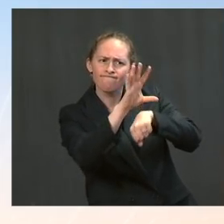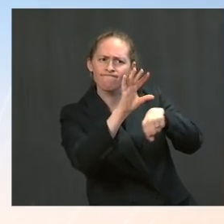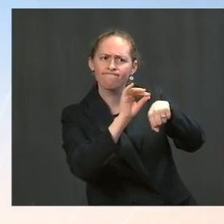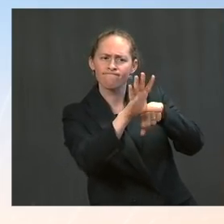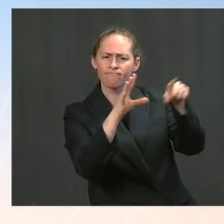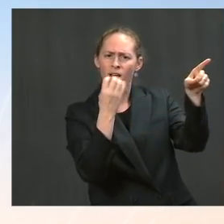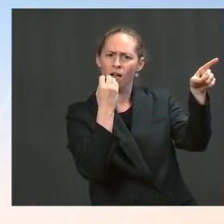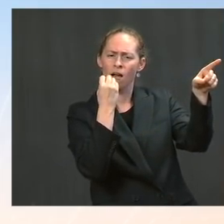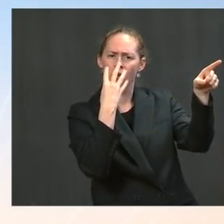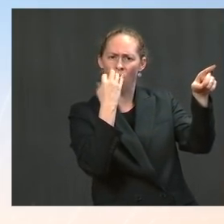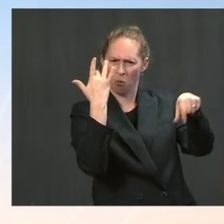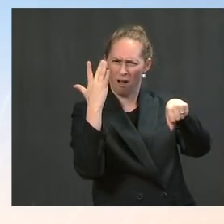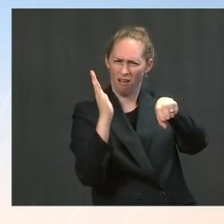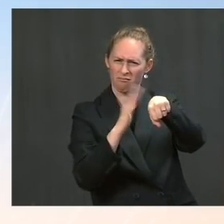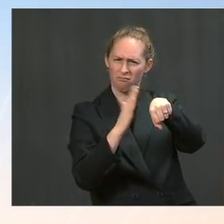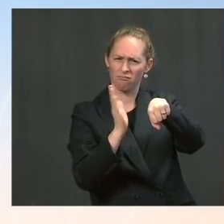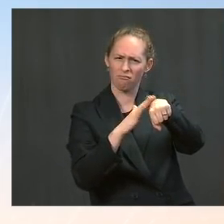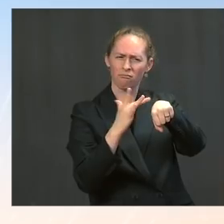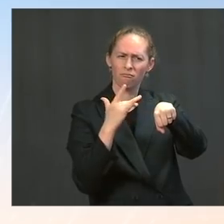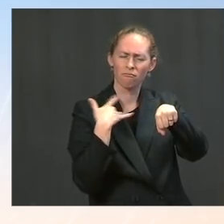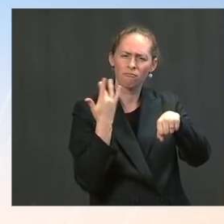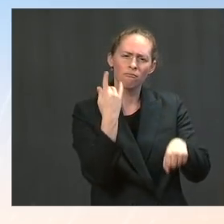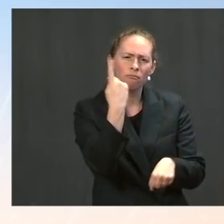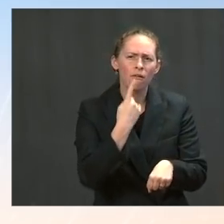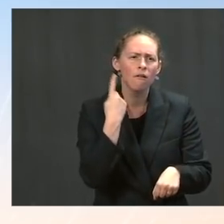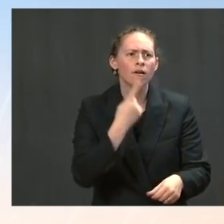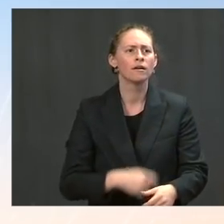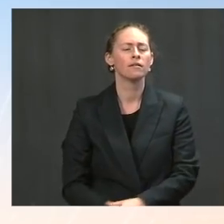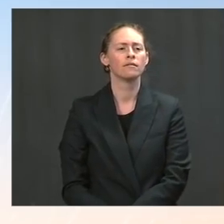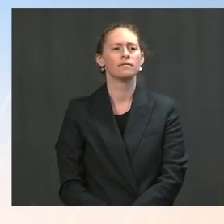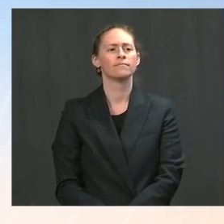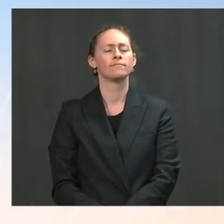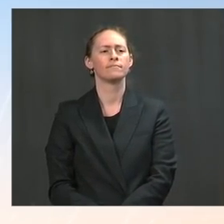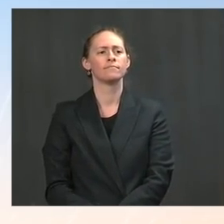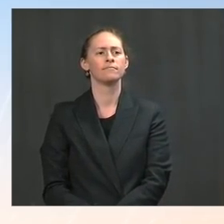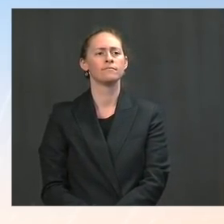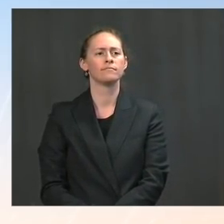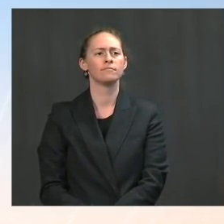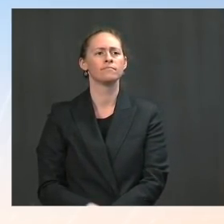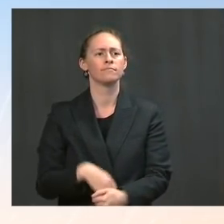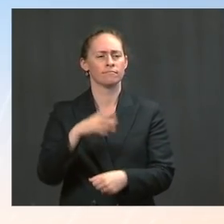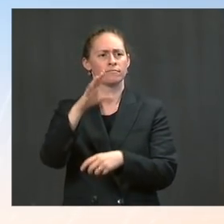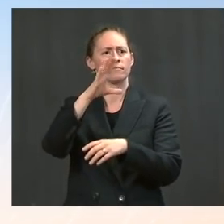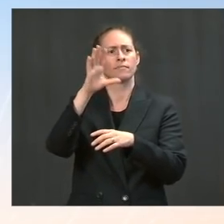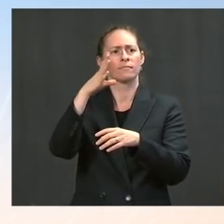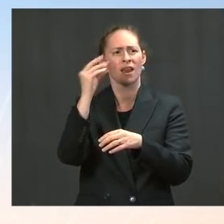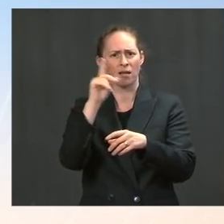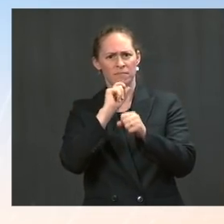may tack a China visit onto the end of her Asia visit. Can you talk about what her goal might be with something like that?